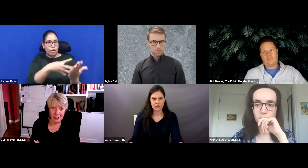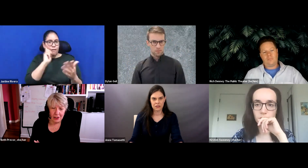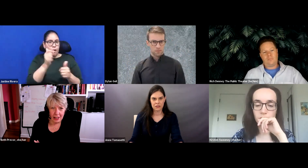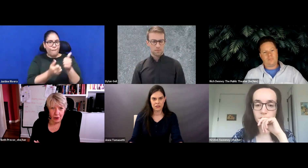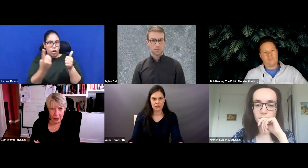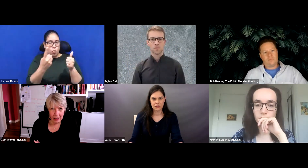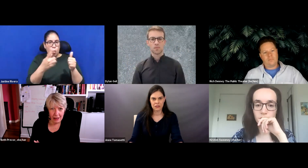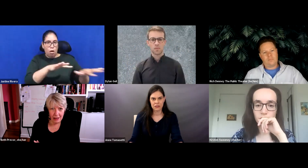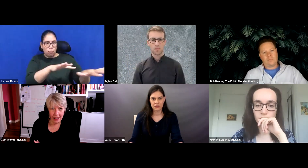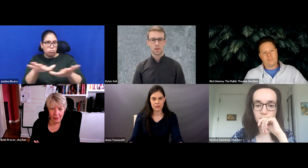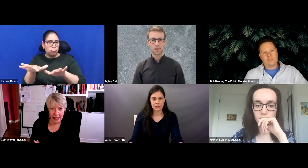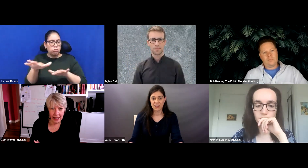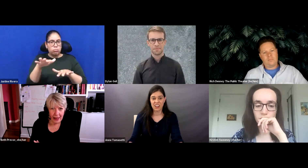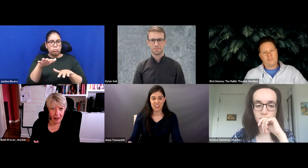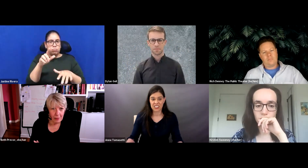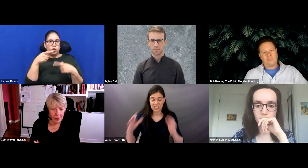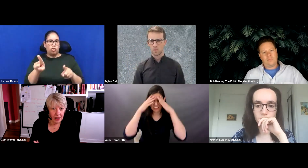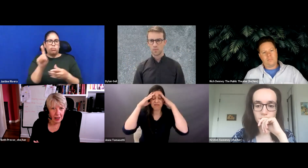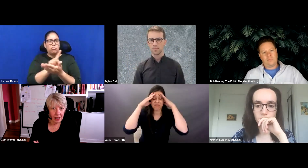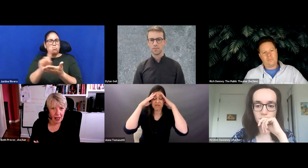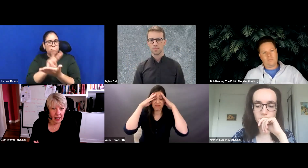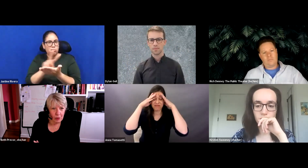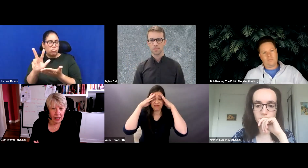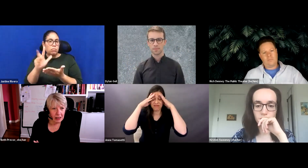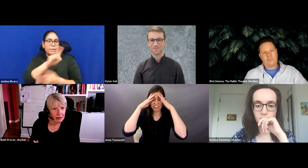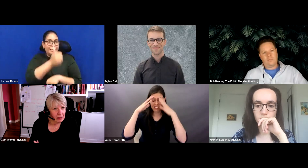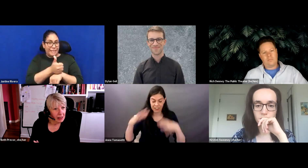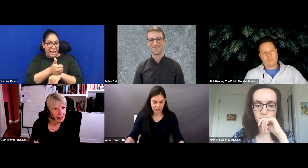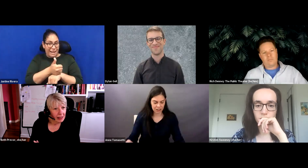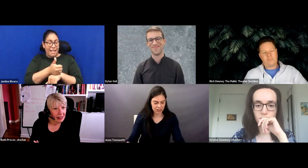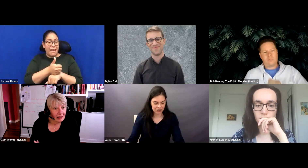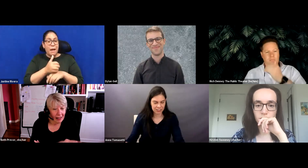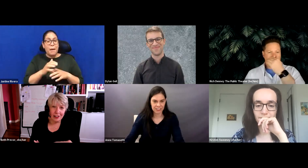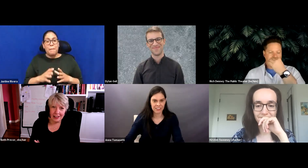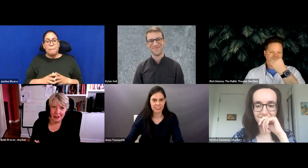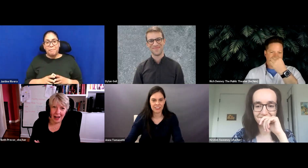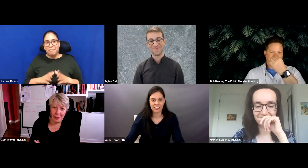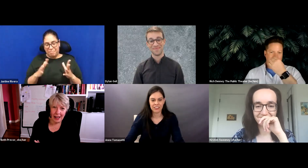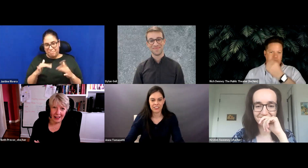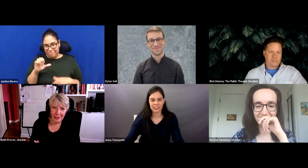you know, several weeks and set that up. Yes, it was complicated